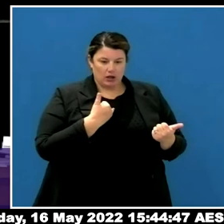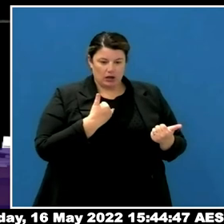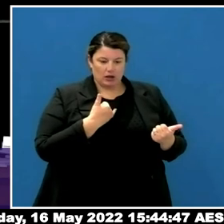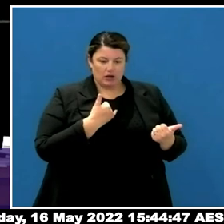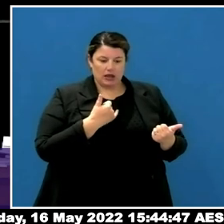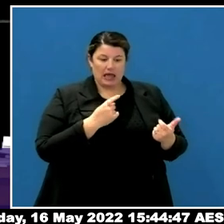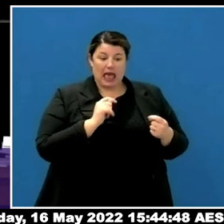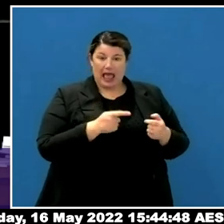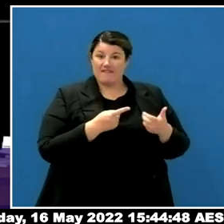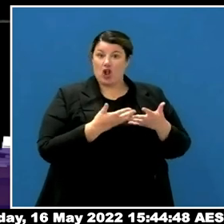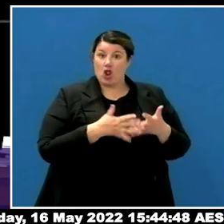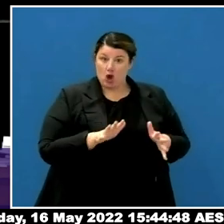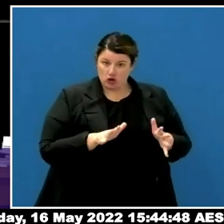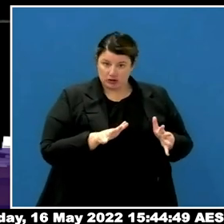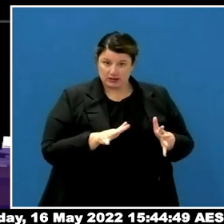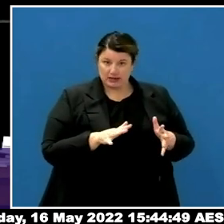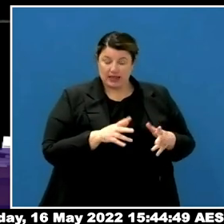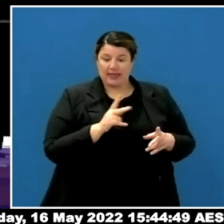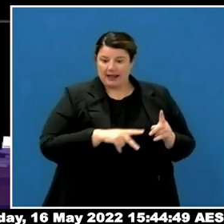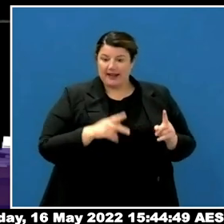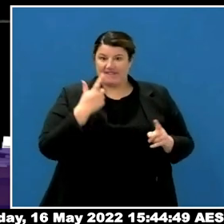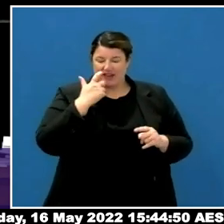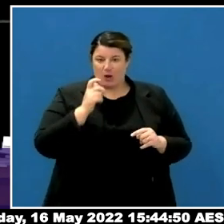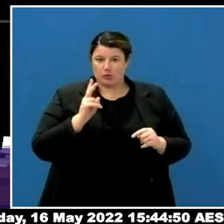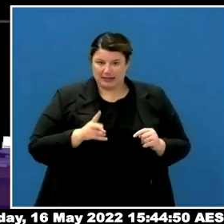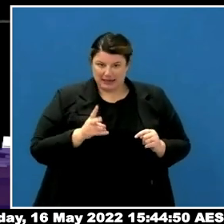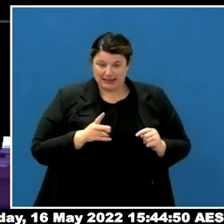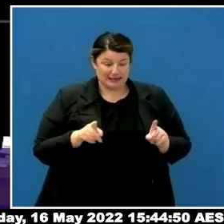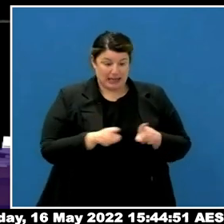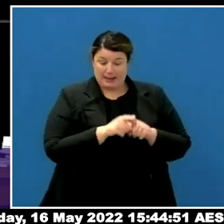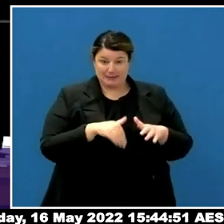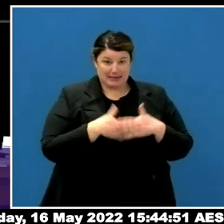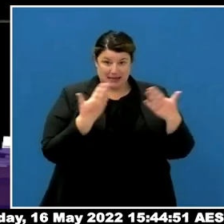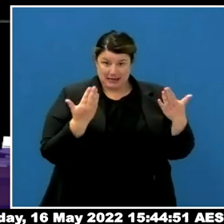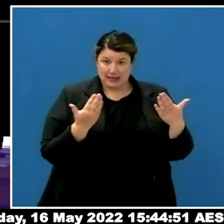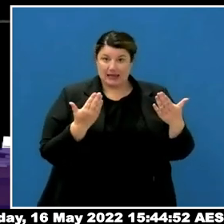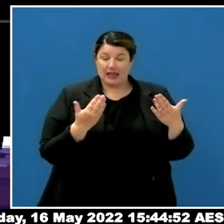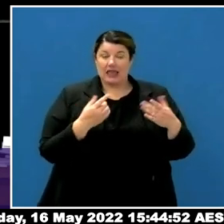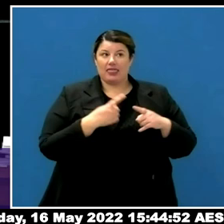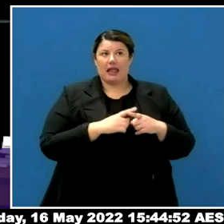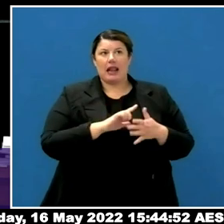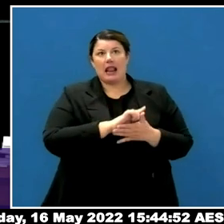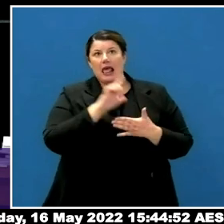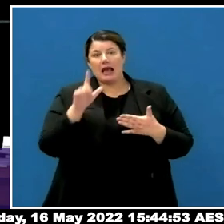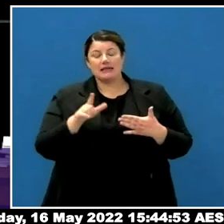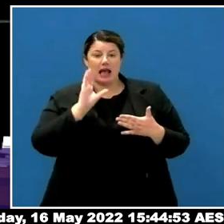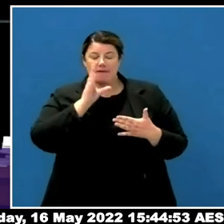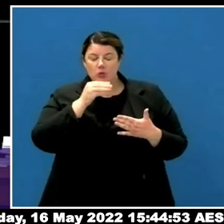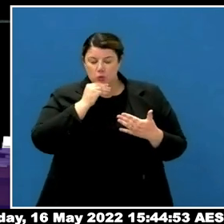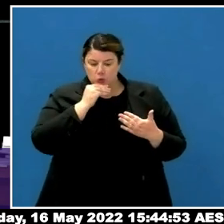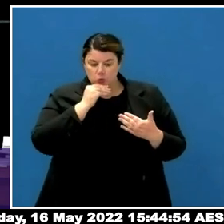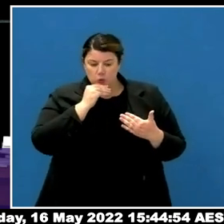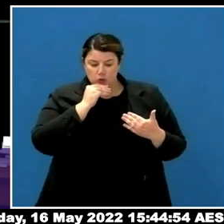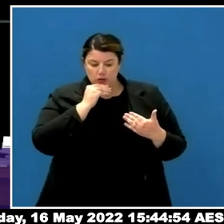Same day or - Same day. Then later on in the afternoon, I received a phone call from a